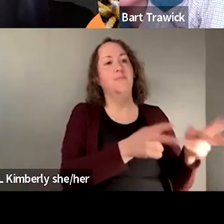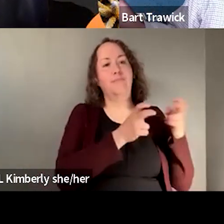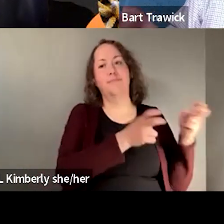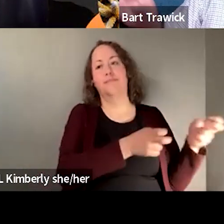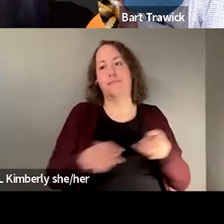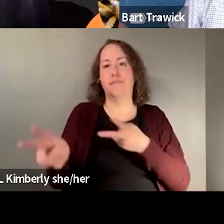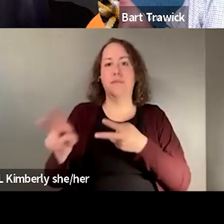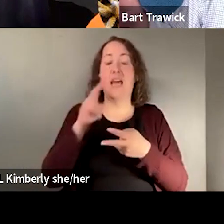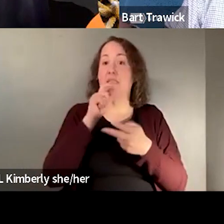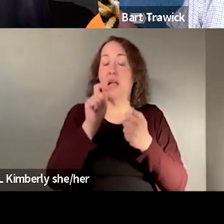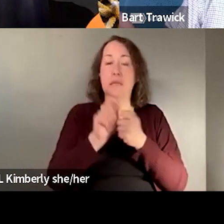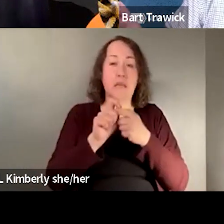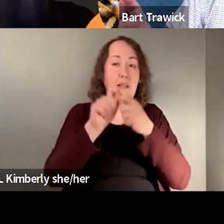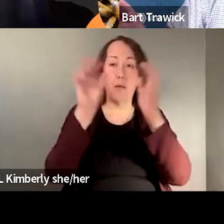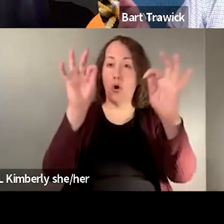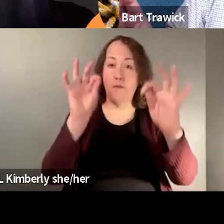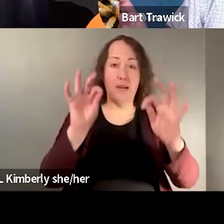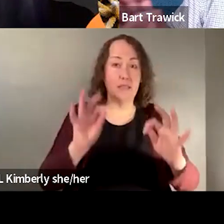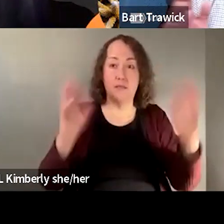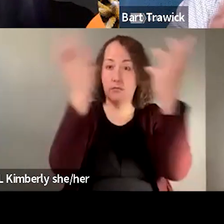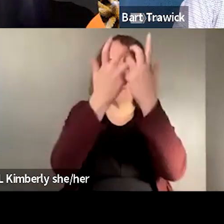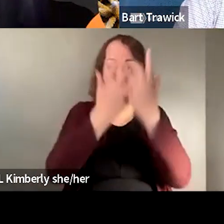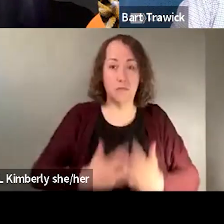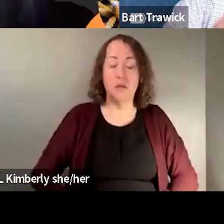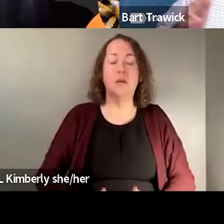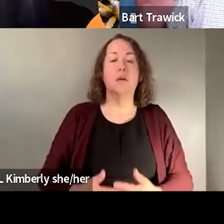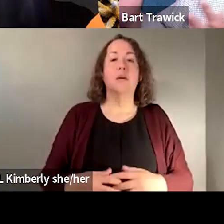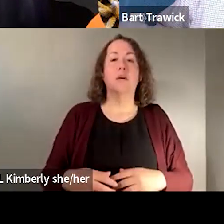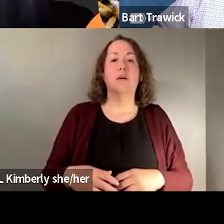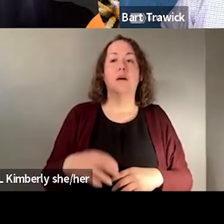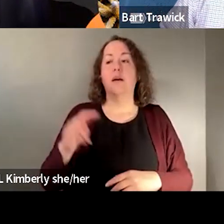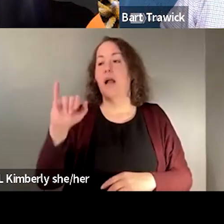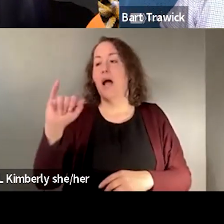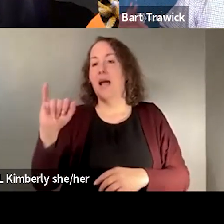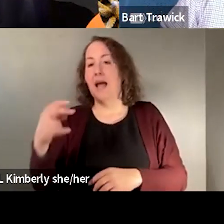You know, NIH asks for things that NSF doesn't, but it quickly gets all that information